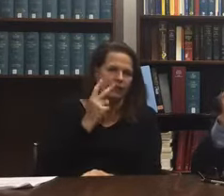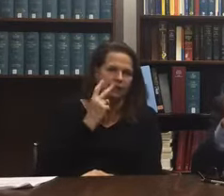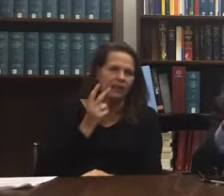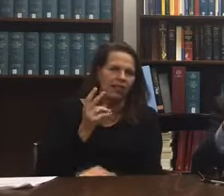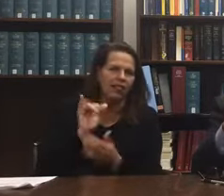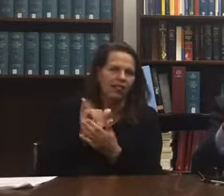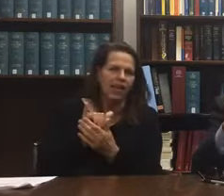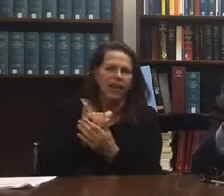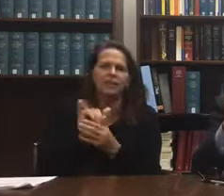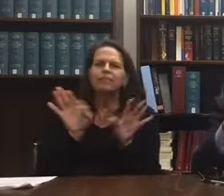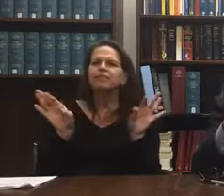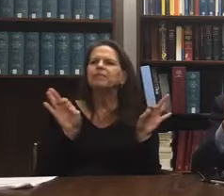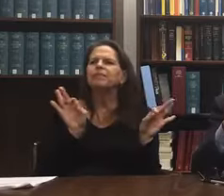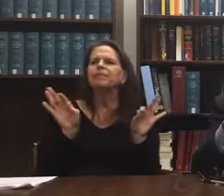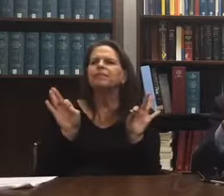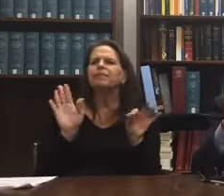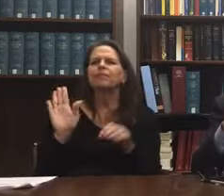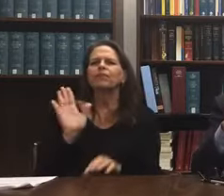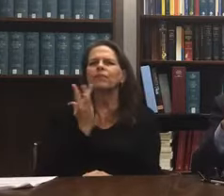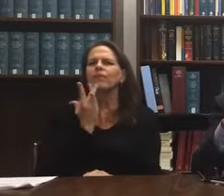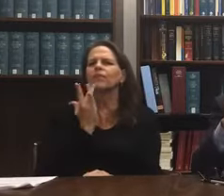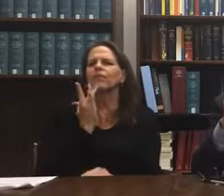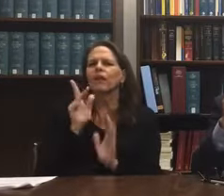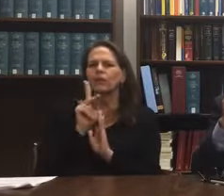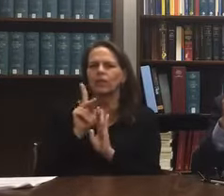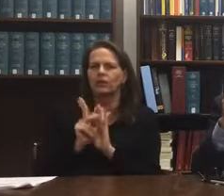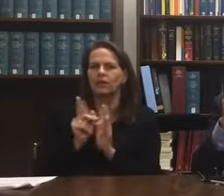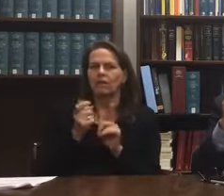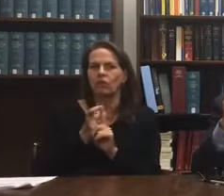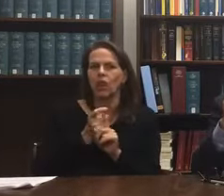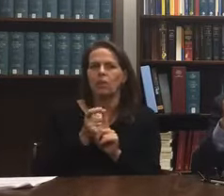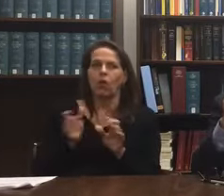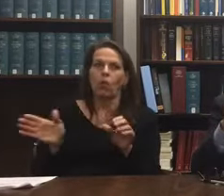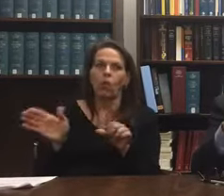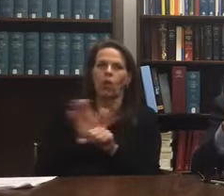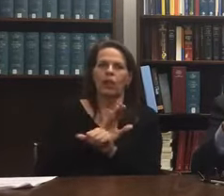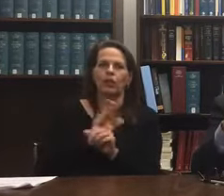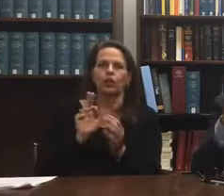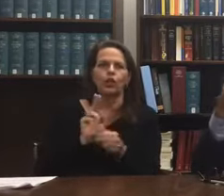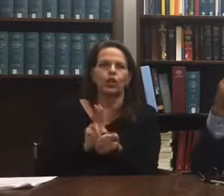cherry-pick certain policies from the entire nursing policies and so you if